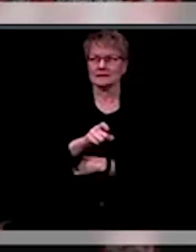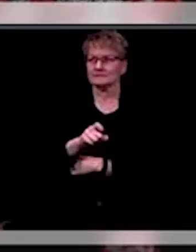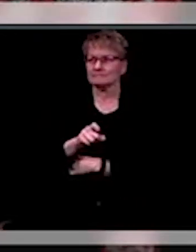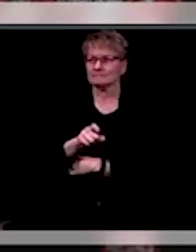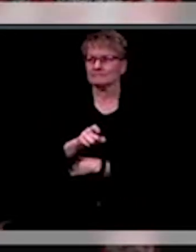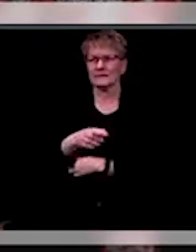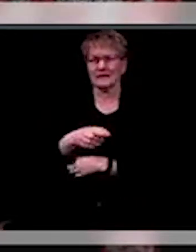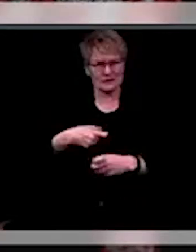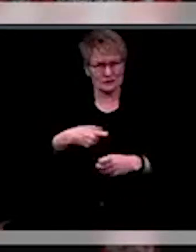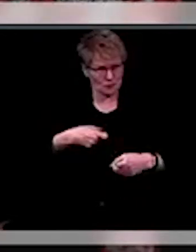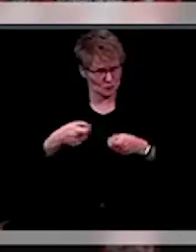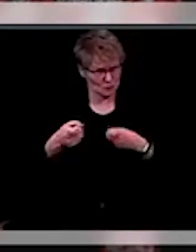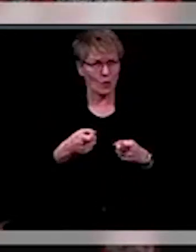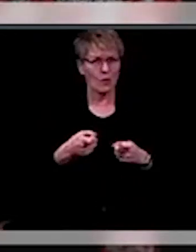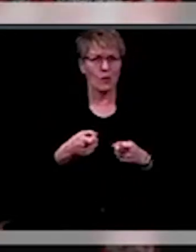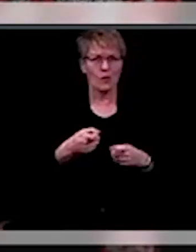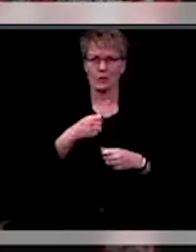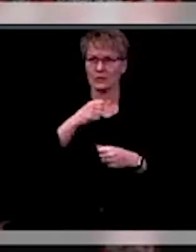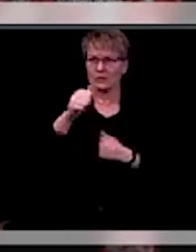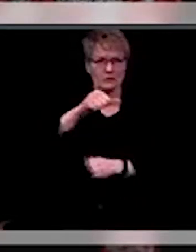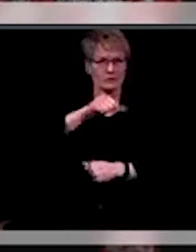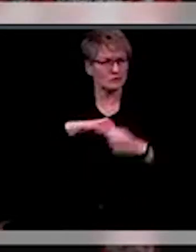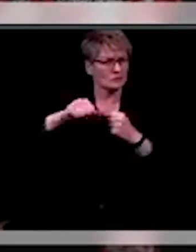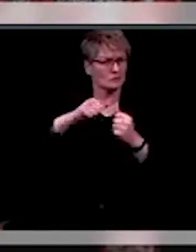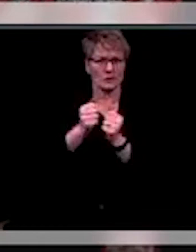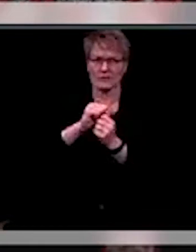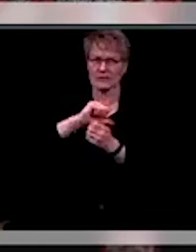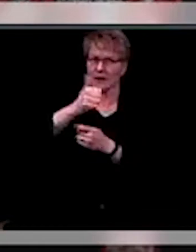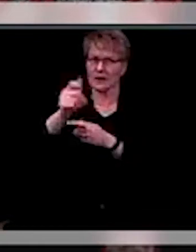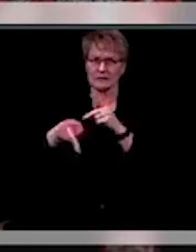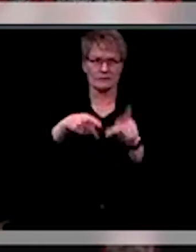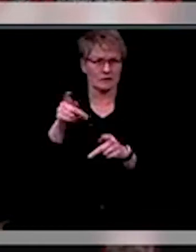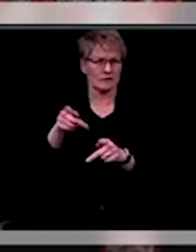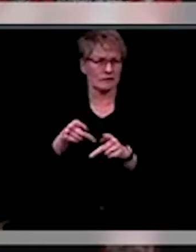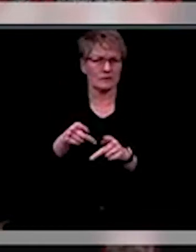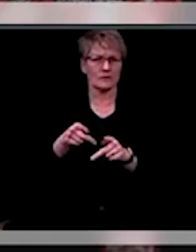in our normal group that we're interacting with in a safe manner, on a regular basis.